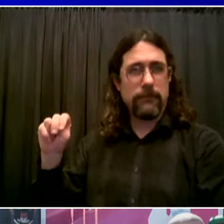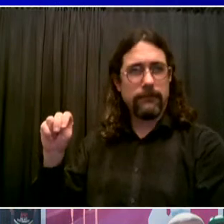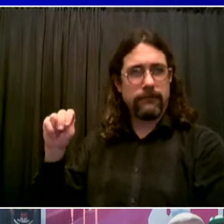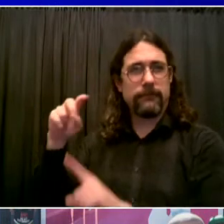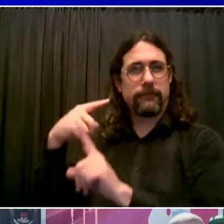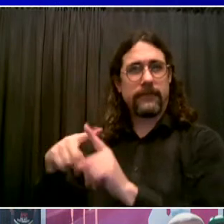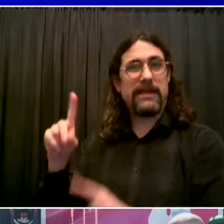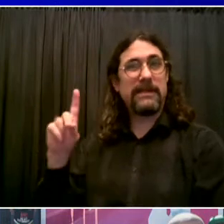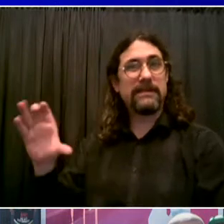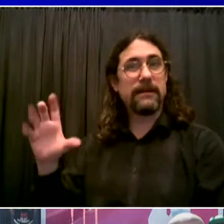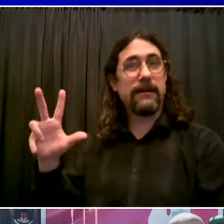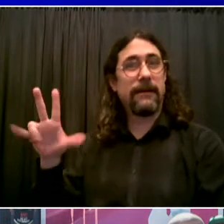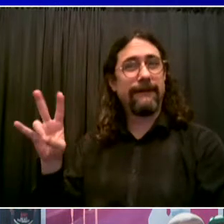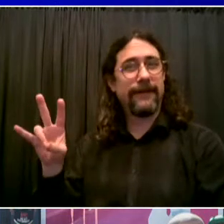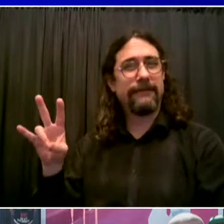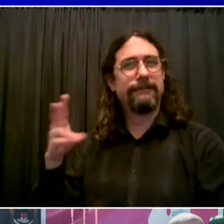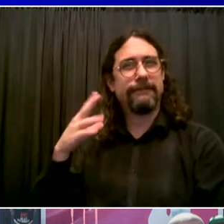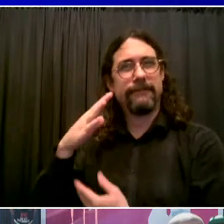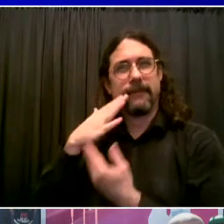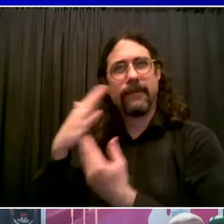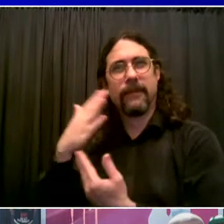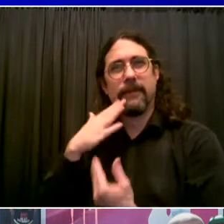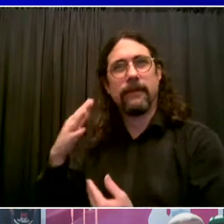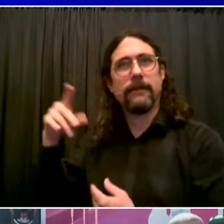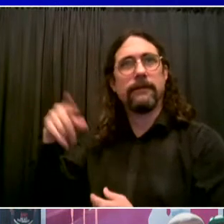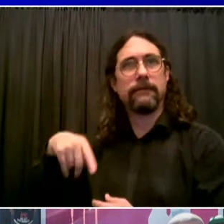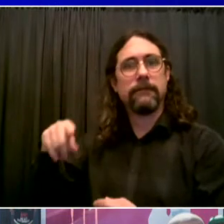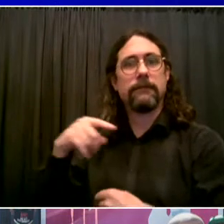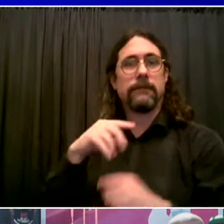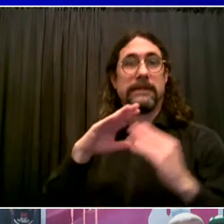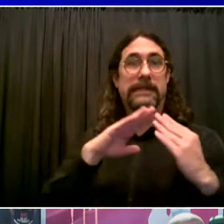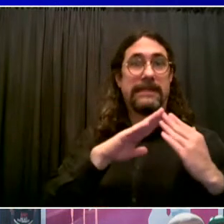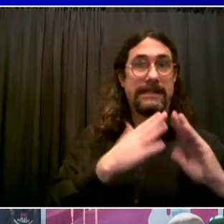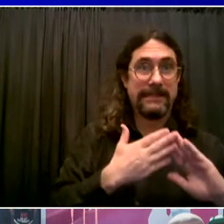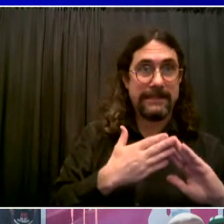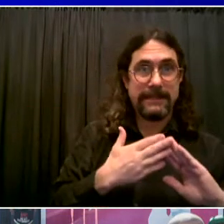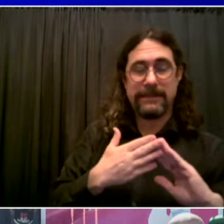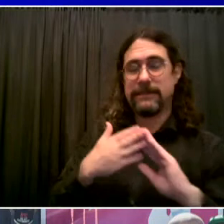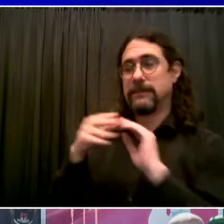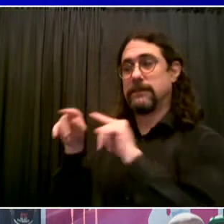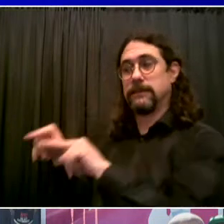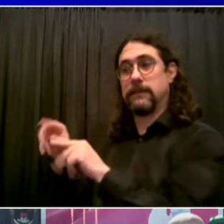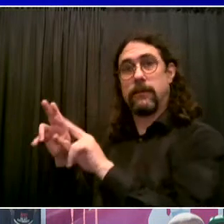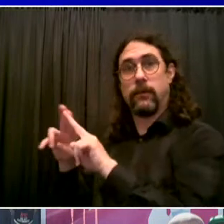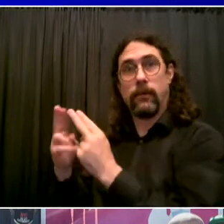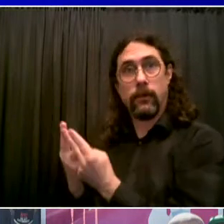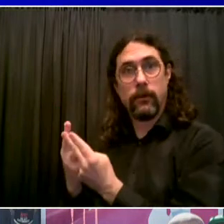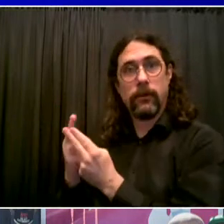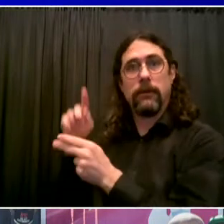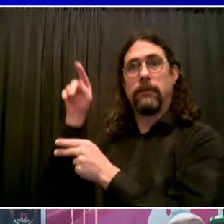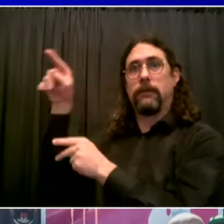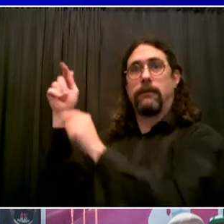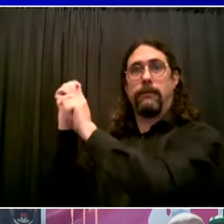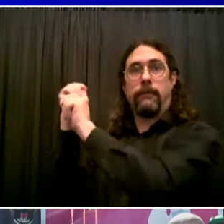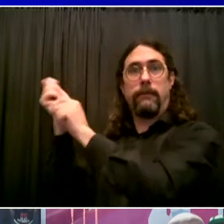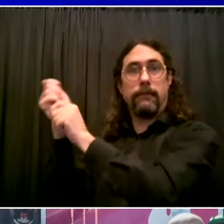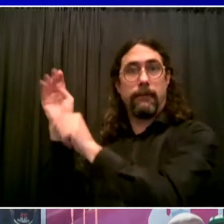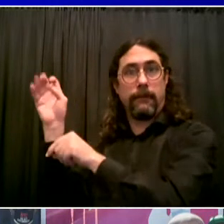VACCINATION EFFORT THIS IS A FOCUSED EFFORT TO REACH CITY